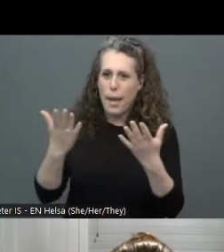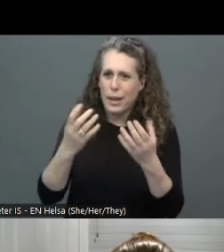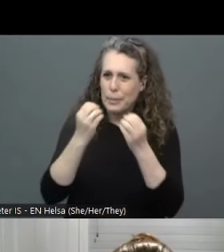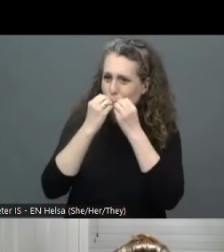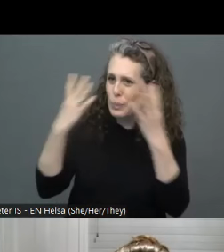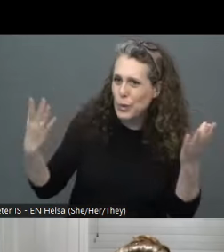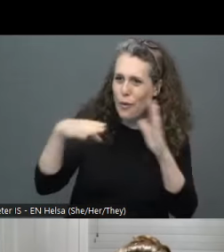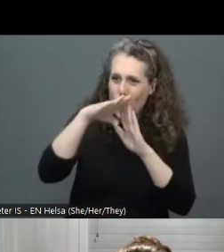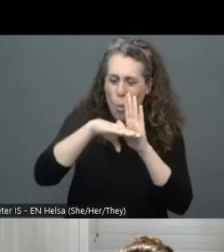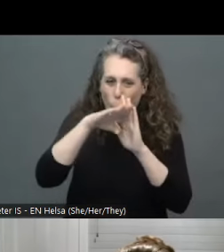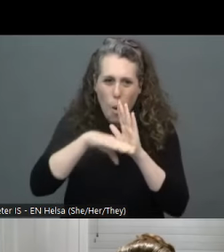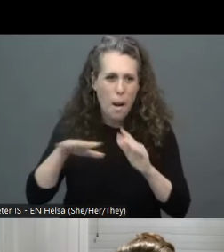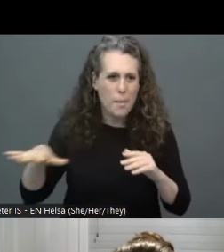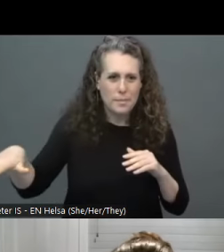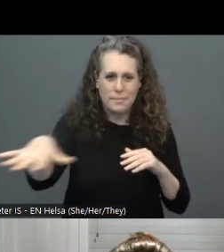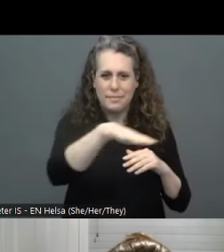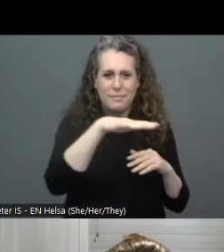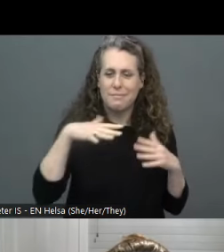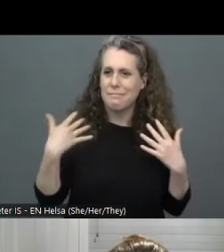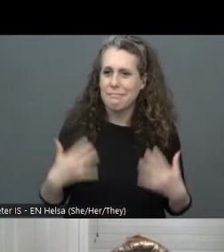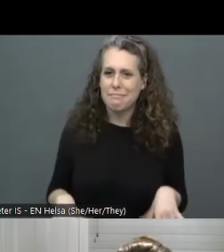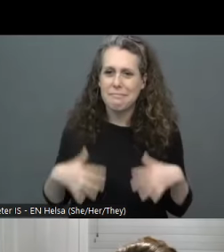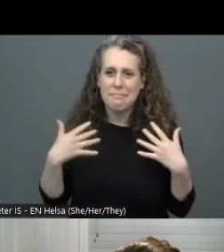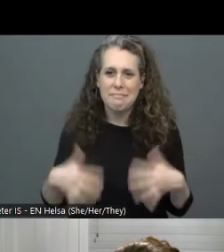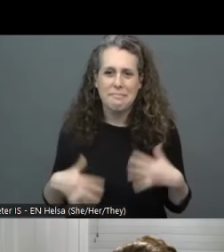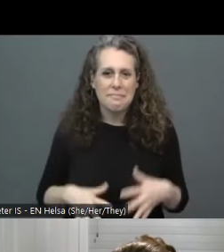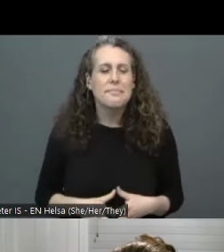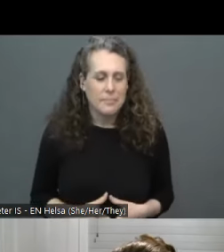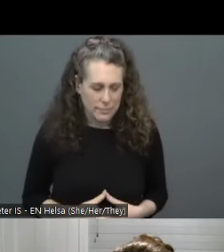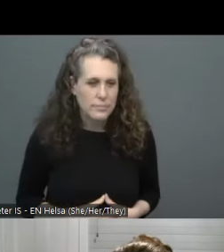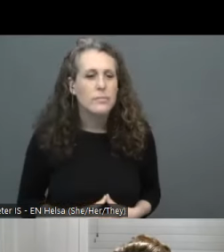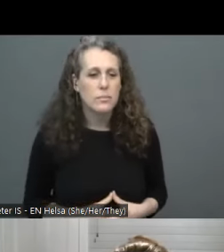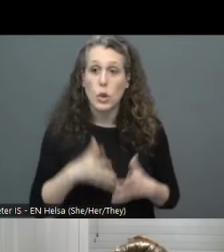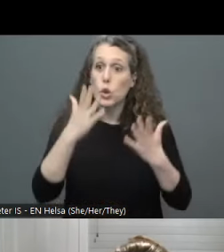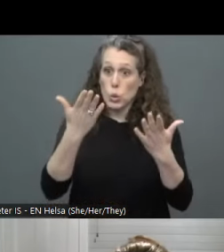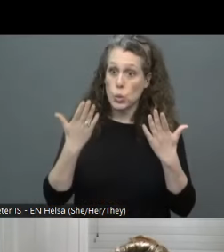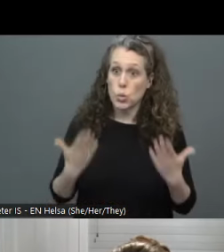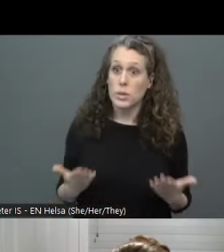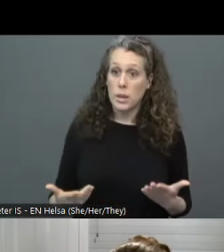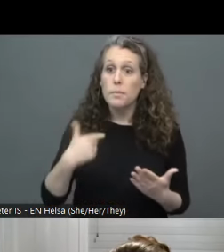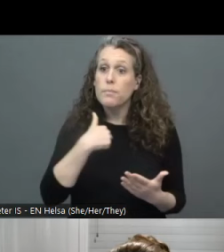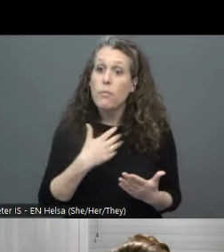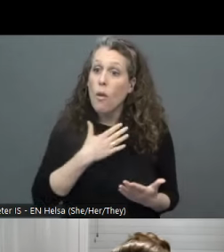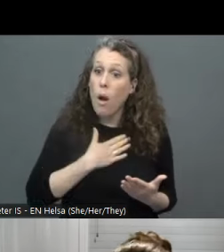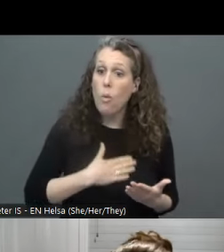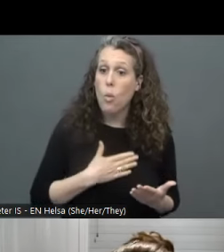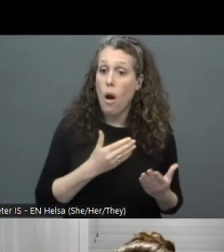inclusive humanitarian action. What I will share today is work that DRG Working Group